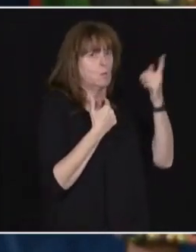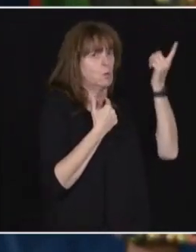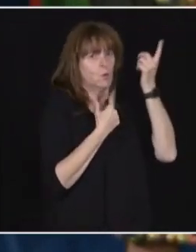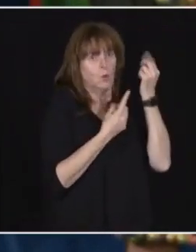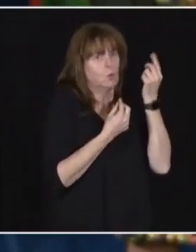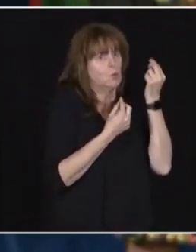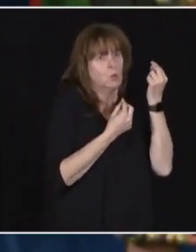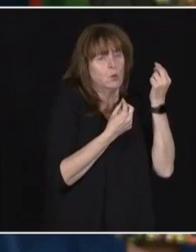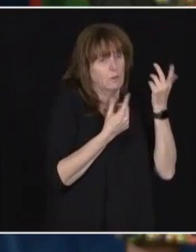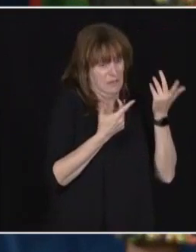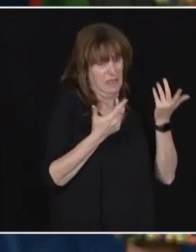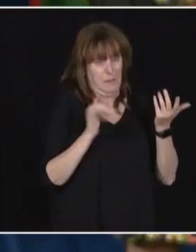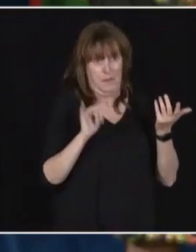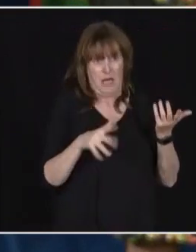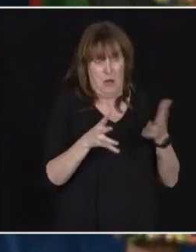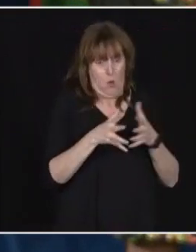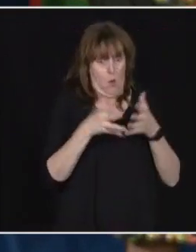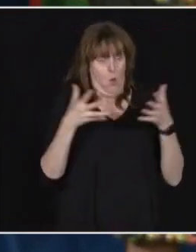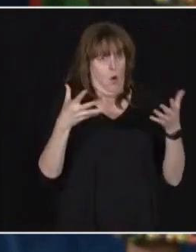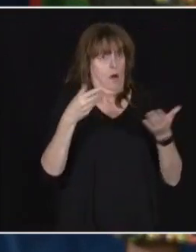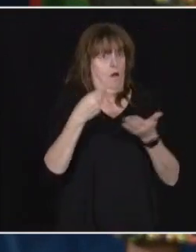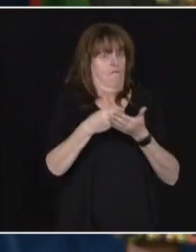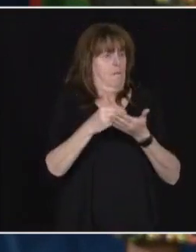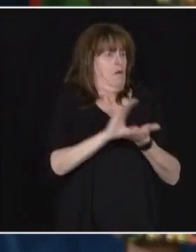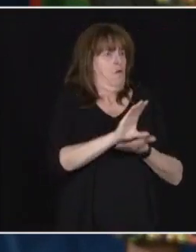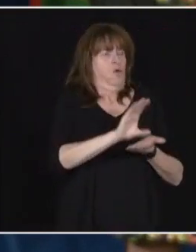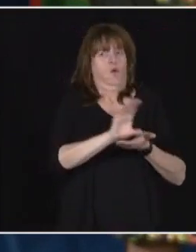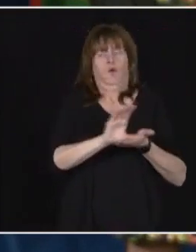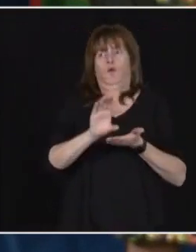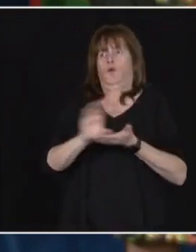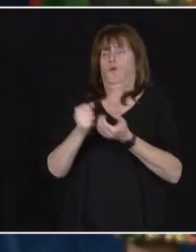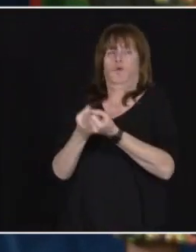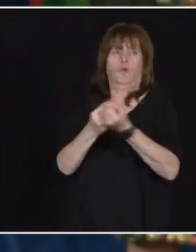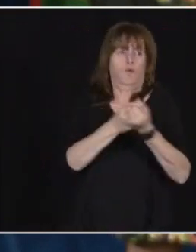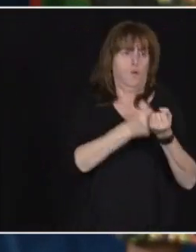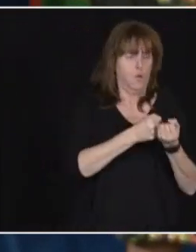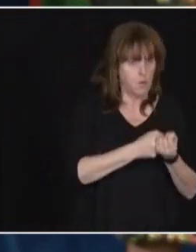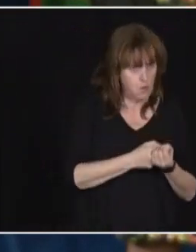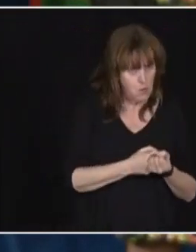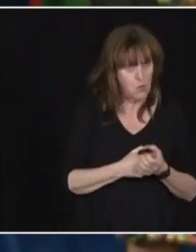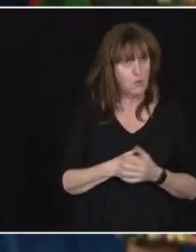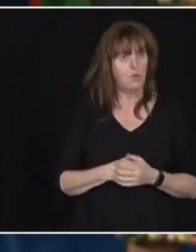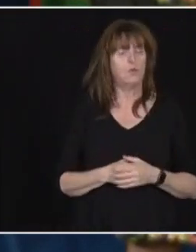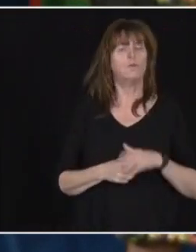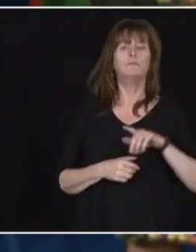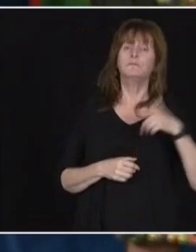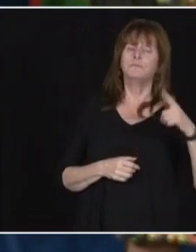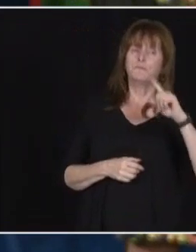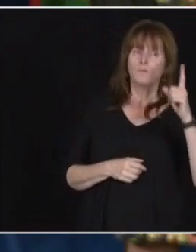with. It's going to be a big, big ticket.